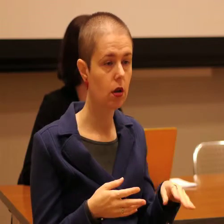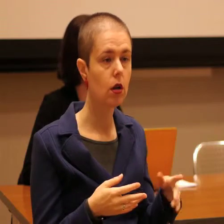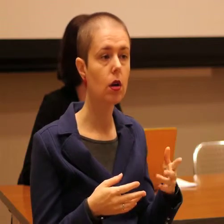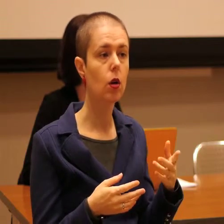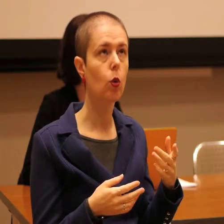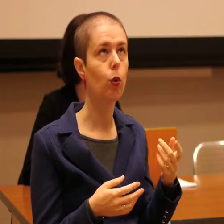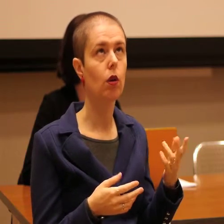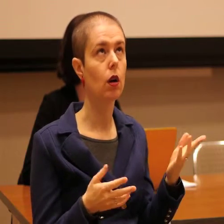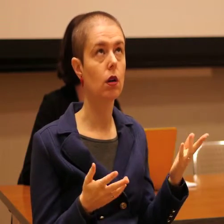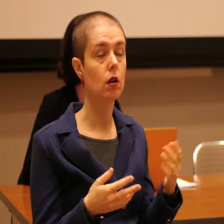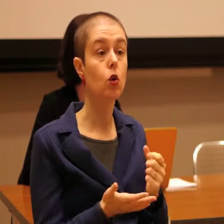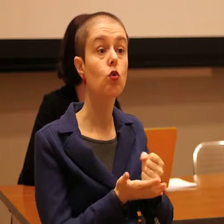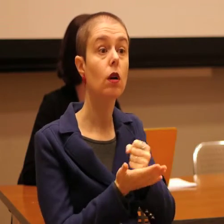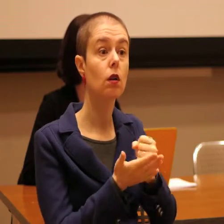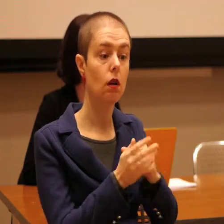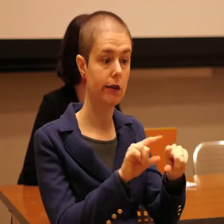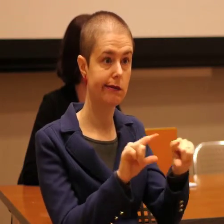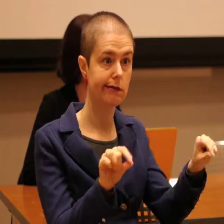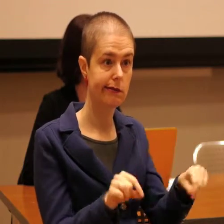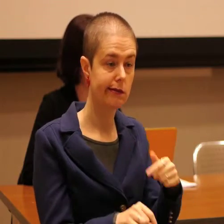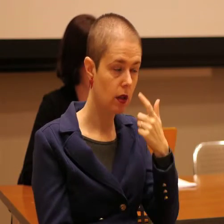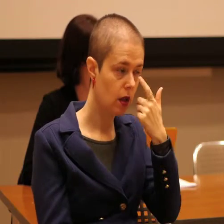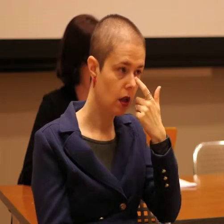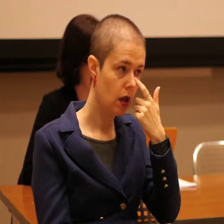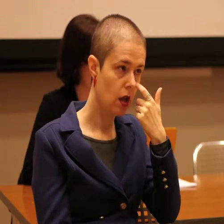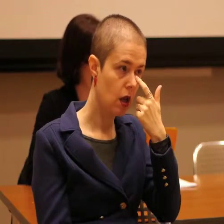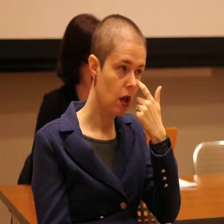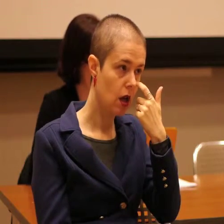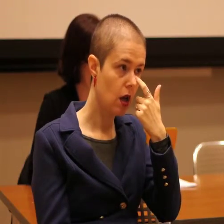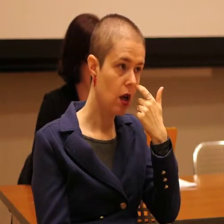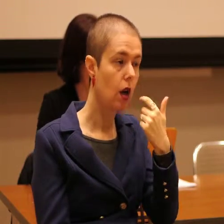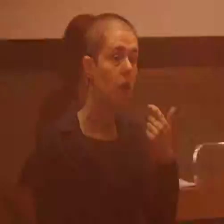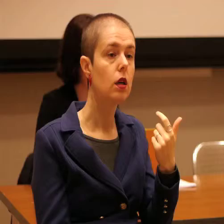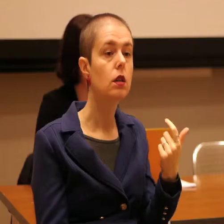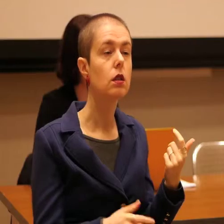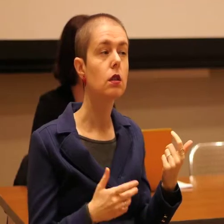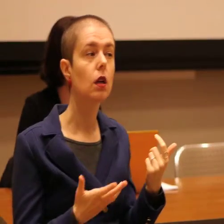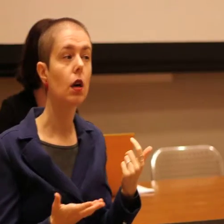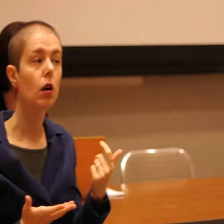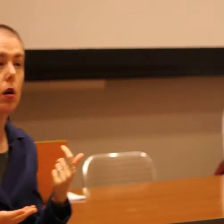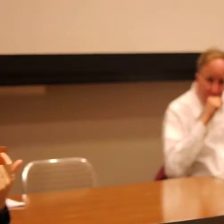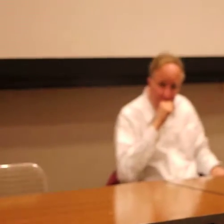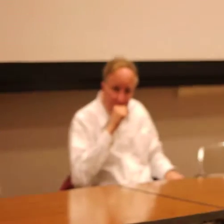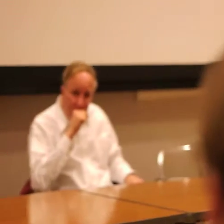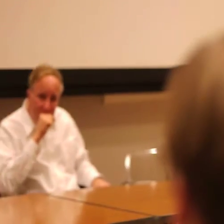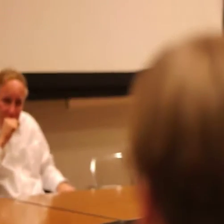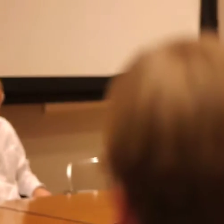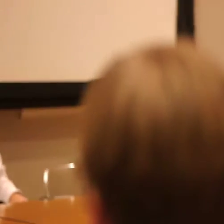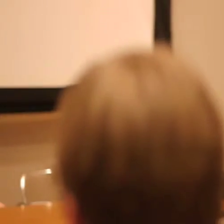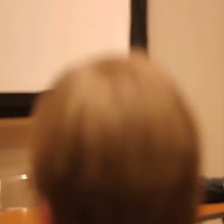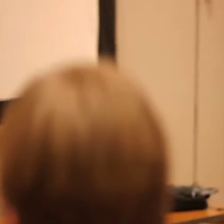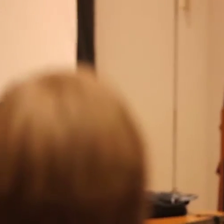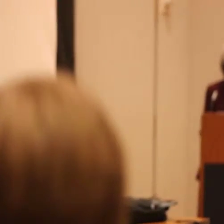thought, the credit card box. You need to make sure those forms are labeled.